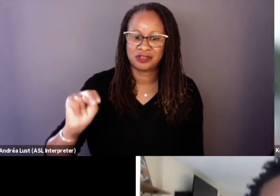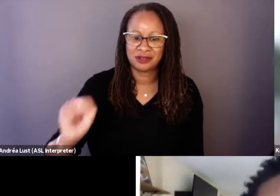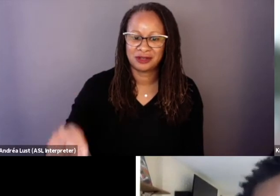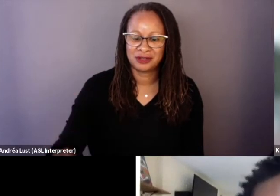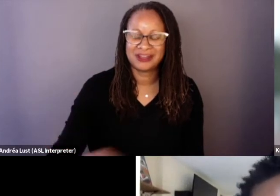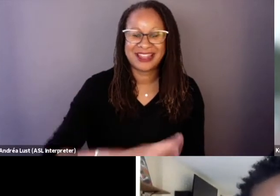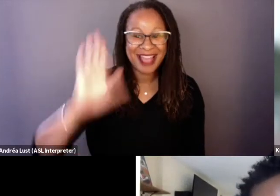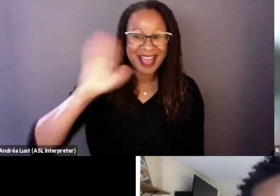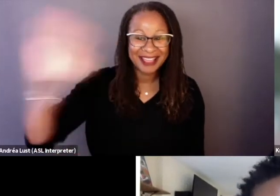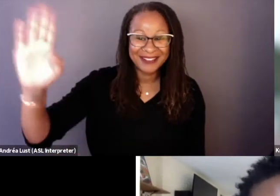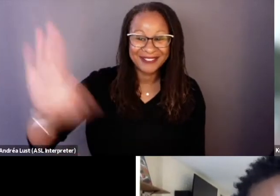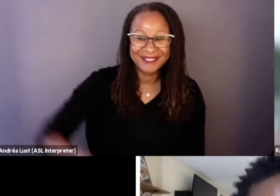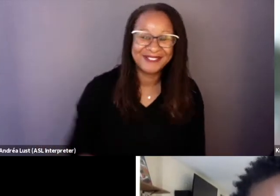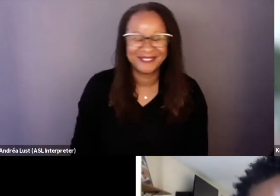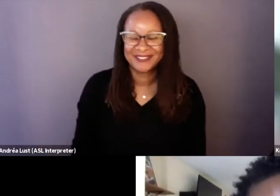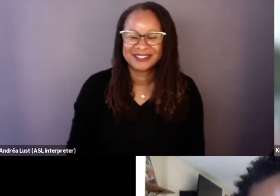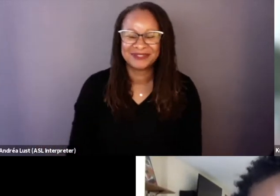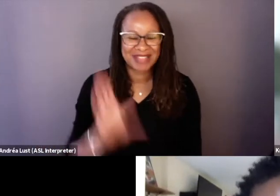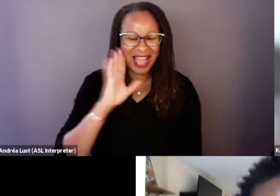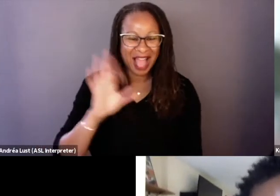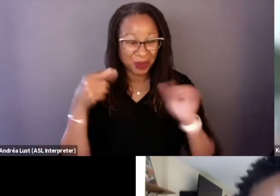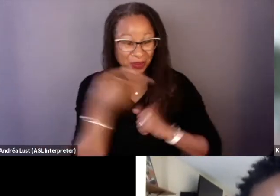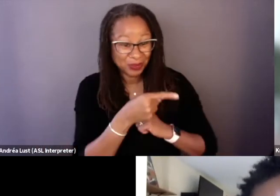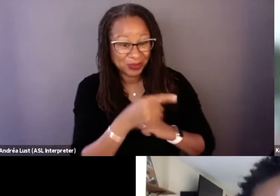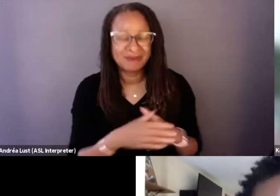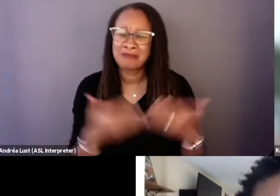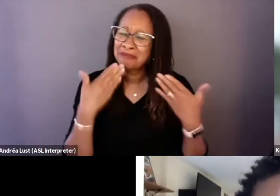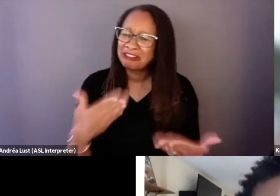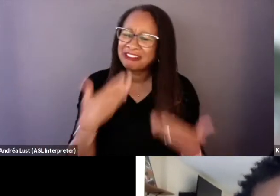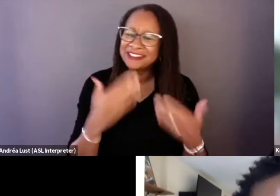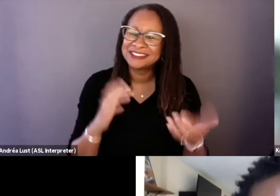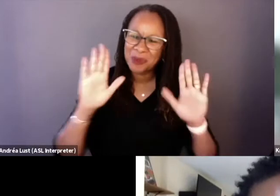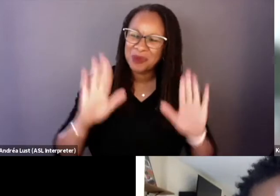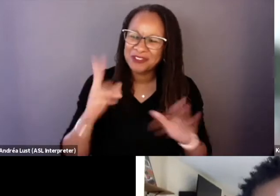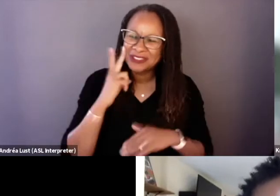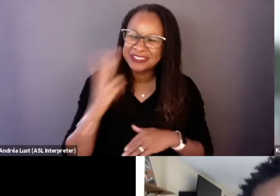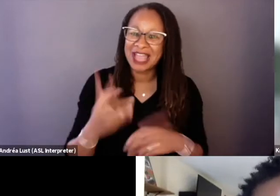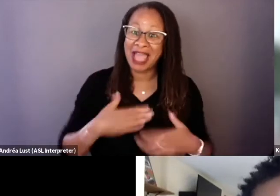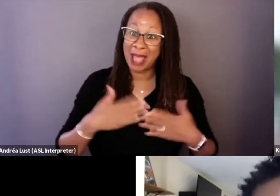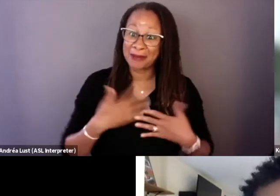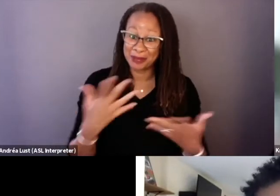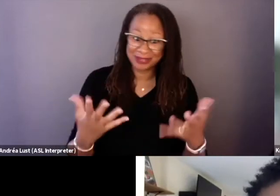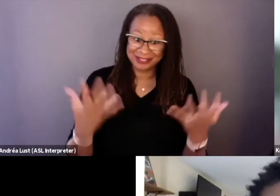Hi, Yoruba. - Hello there, hi. How are you? I'm great, I'm so great, yeah. So happy to get to talk to you today.